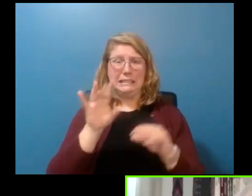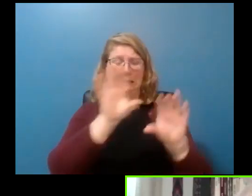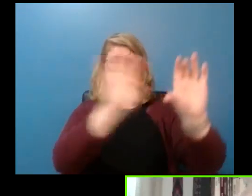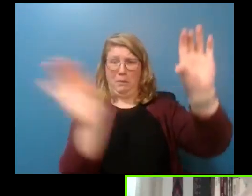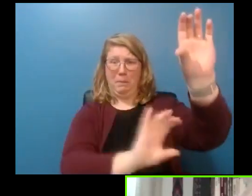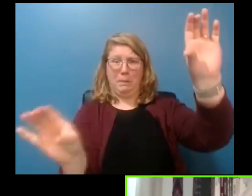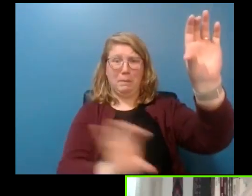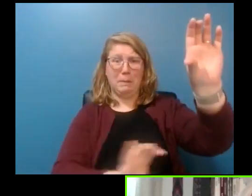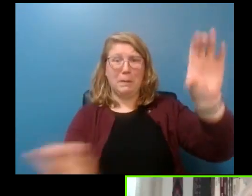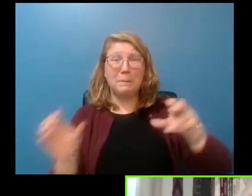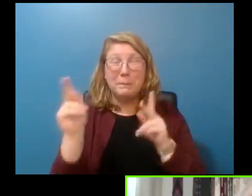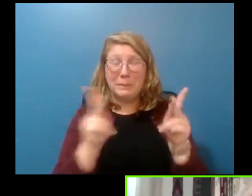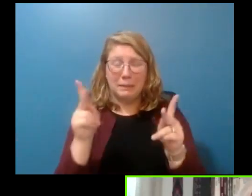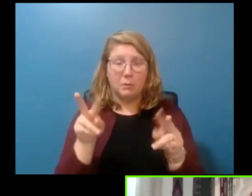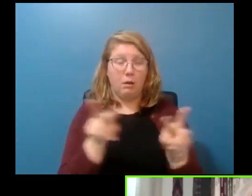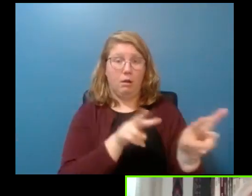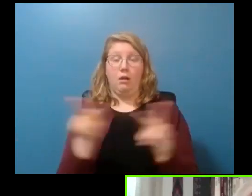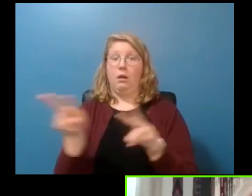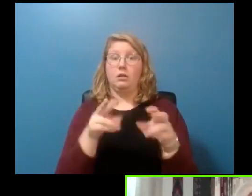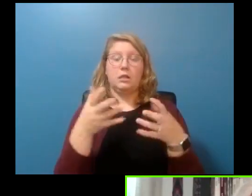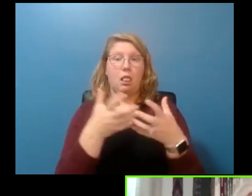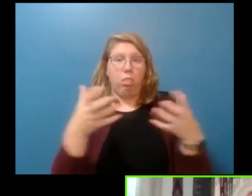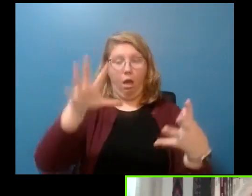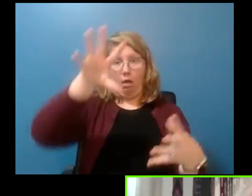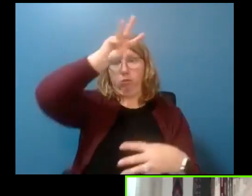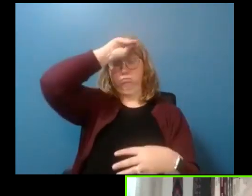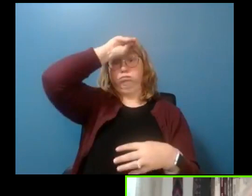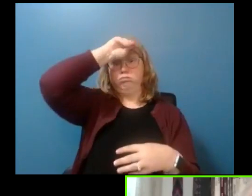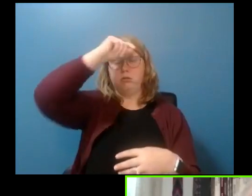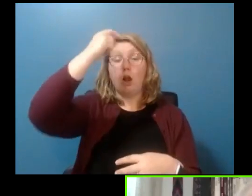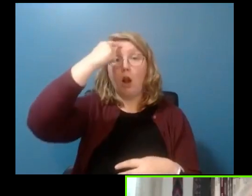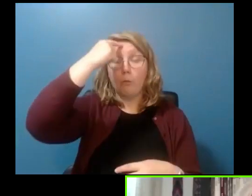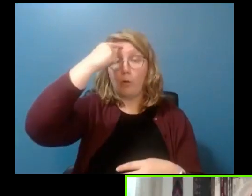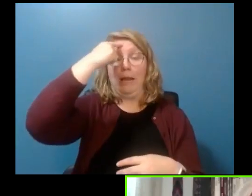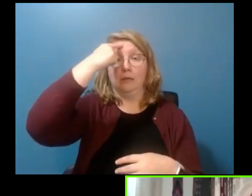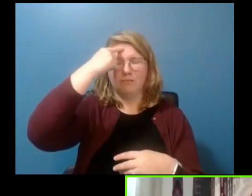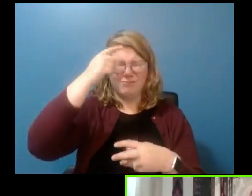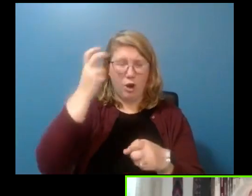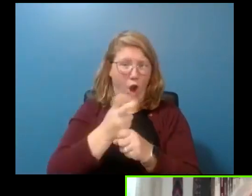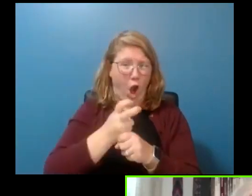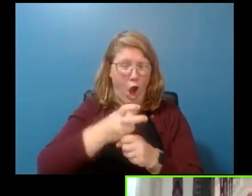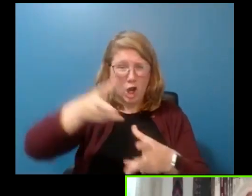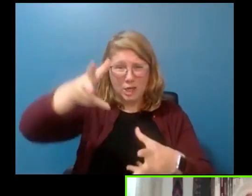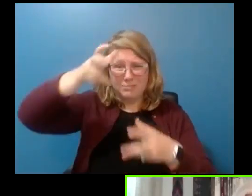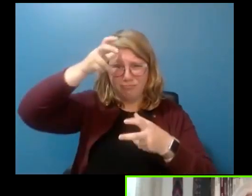elderly relative, a person with a disability or mental illness, it made it hard, too, because